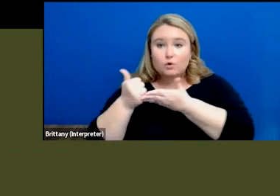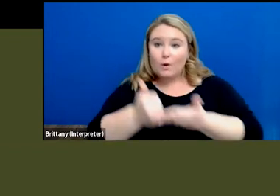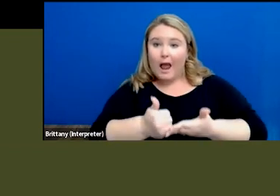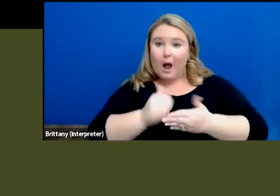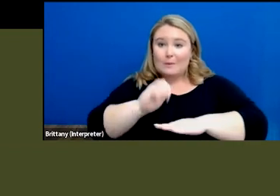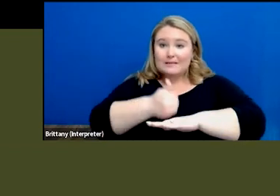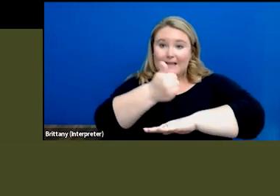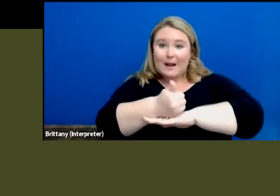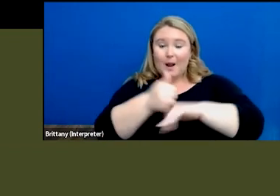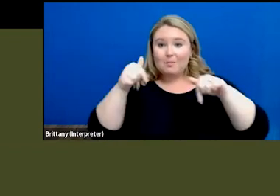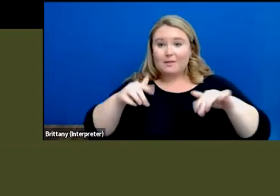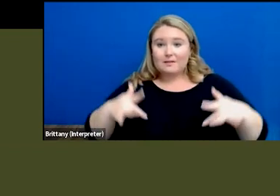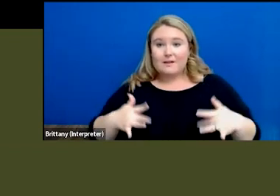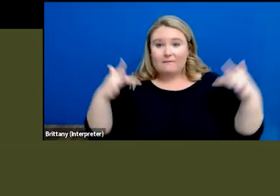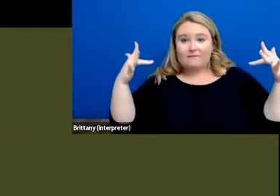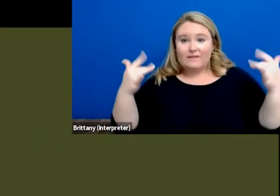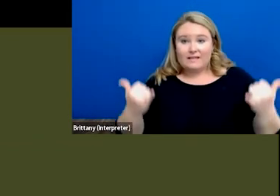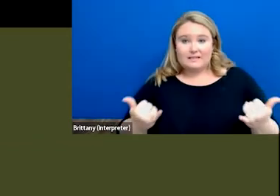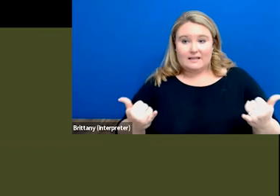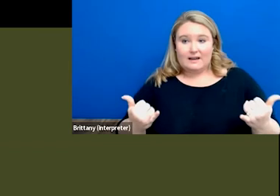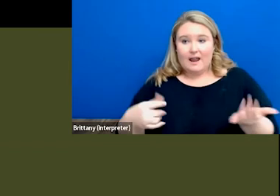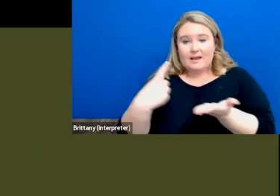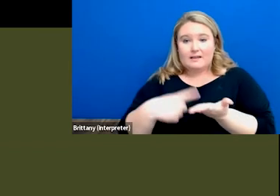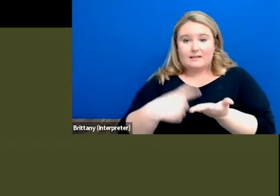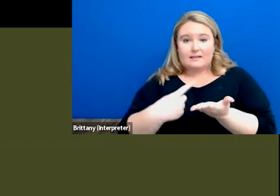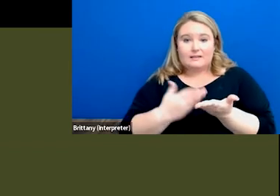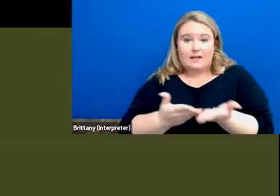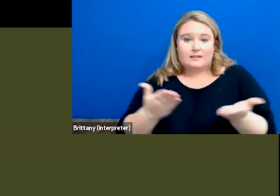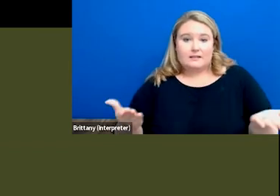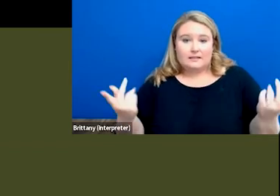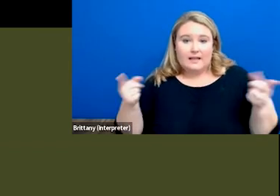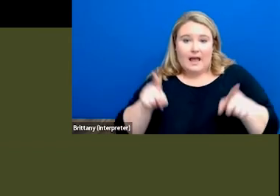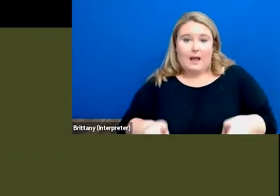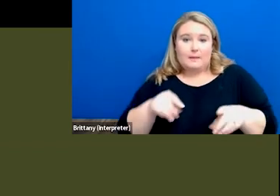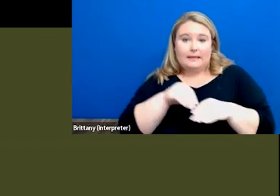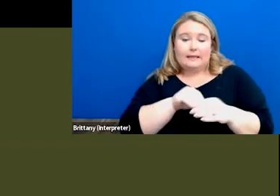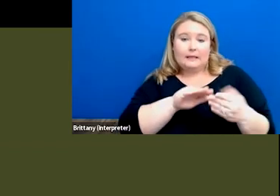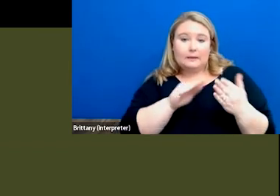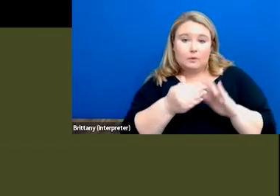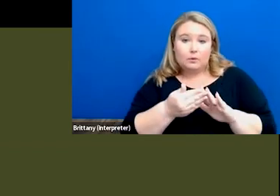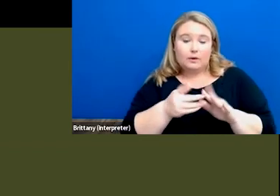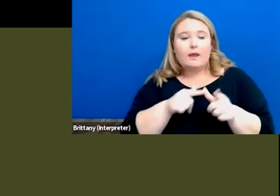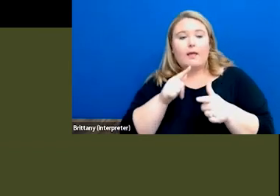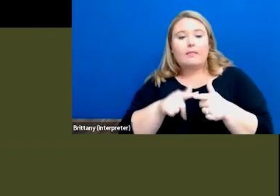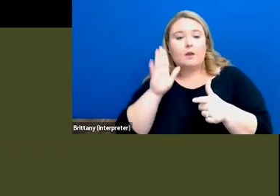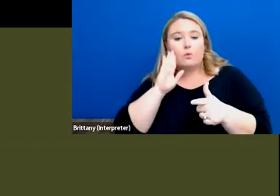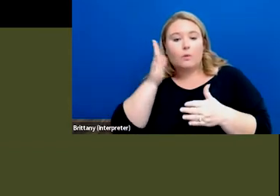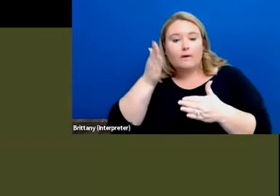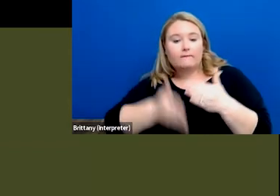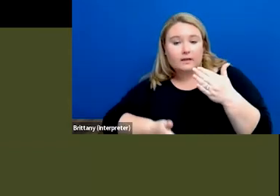and talk about things that are gonna be happening in the community and then we're gonna finish with a questionnaire.